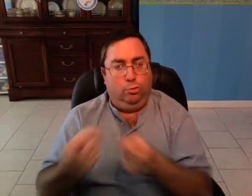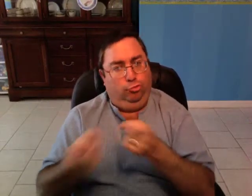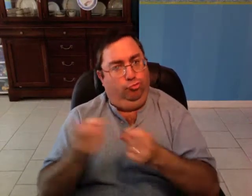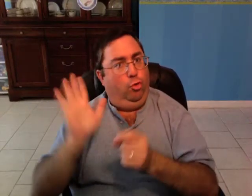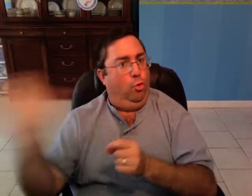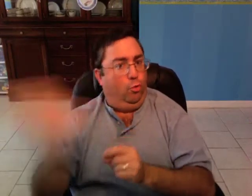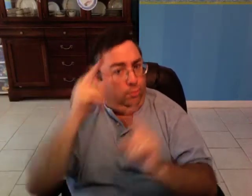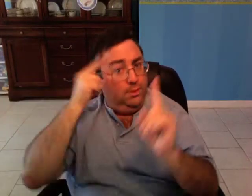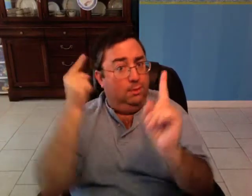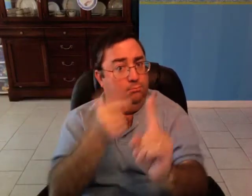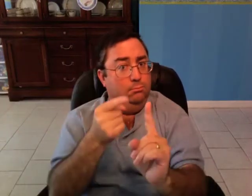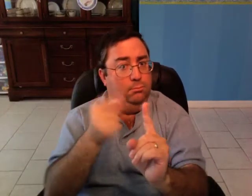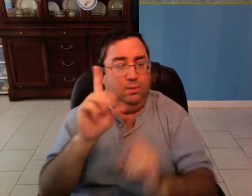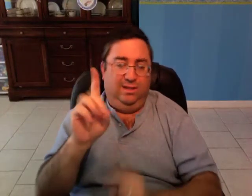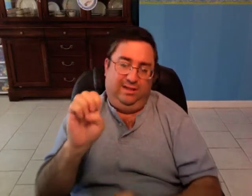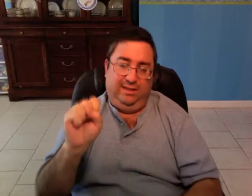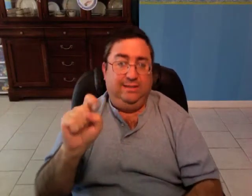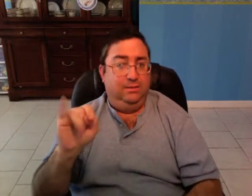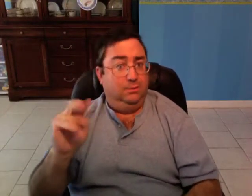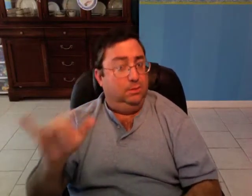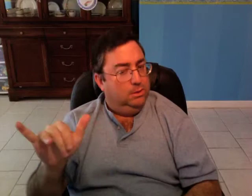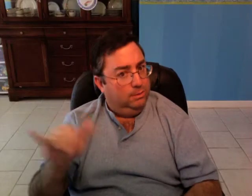to control their destinies, of course.